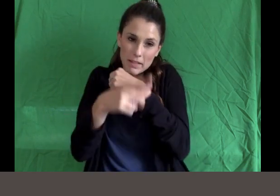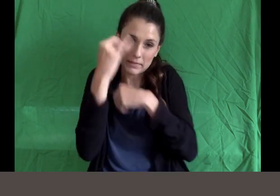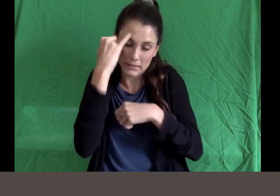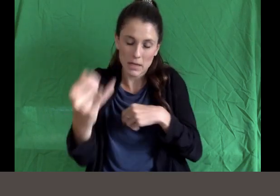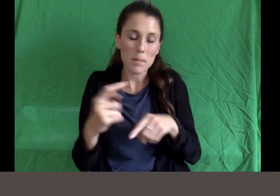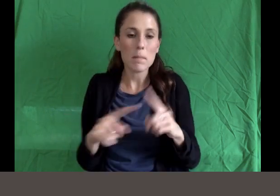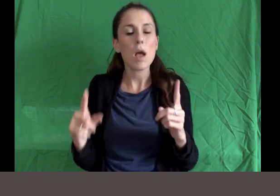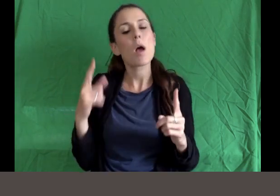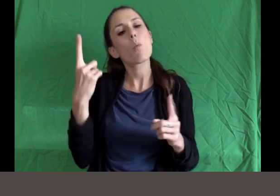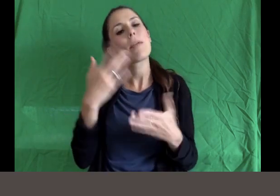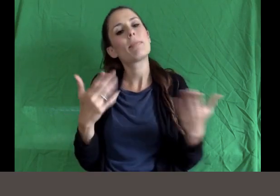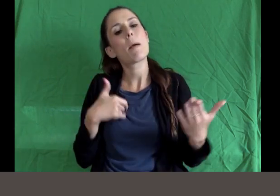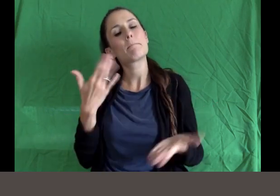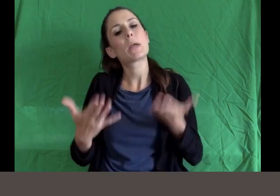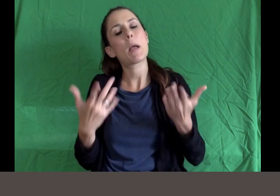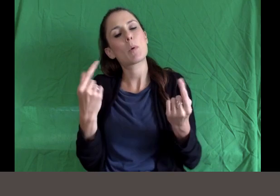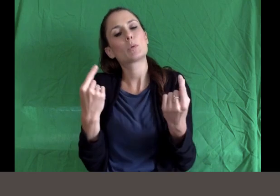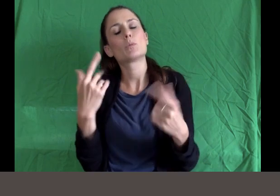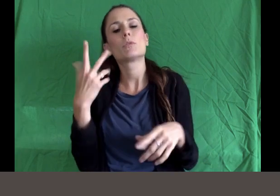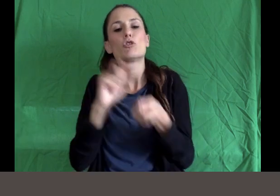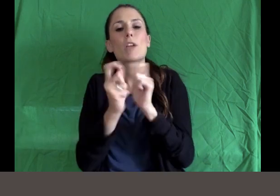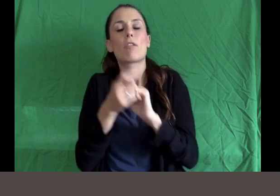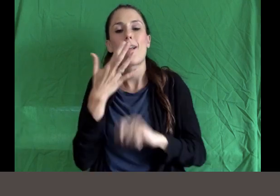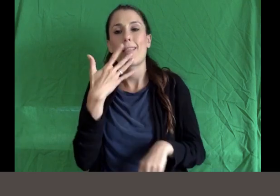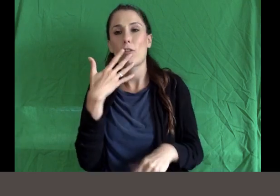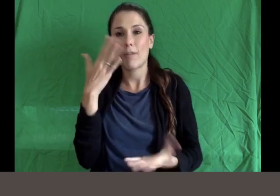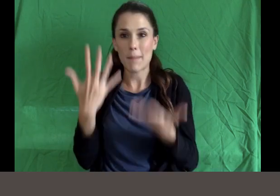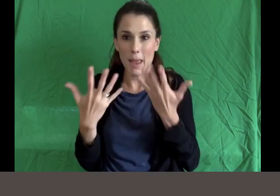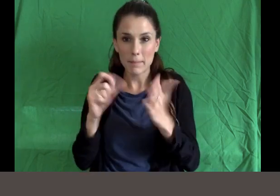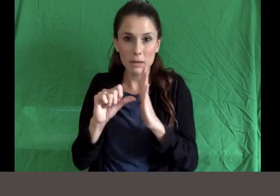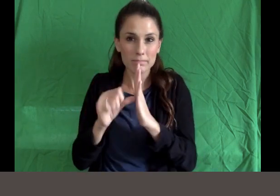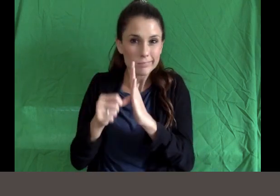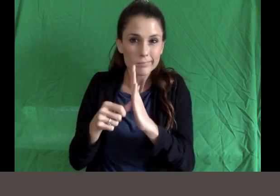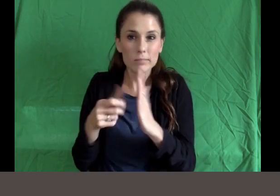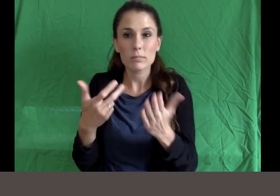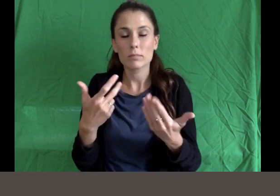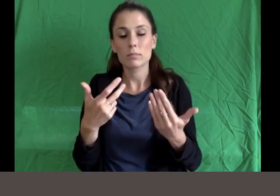up the color just a little bit and start highlighting maybe the minimum maximum years and say oh